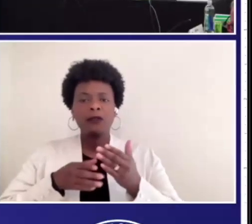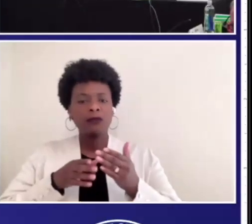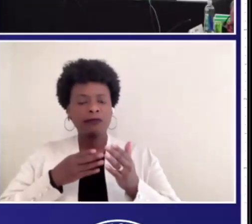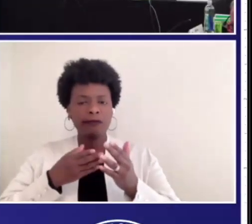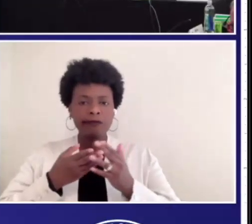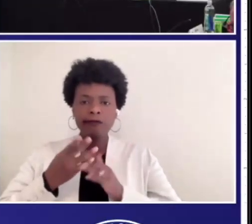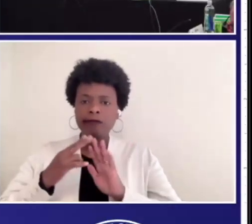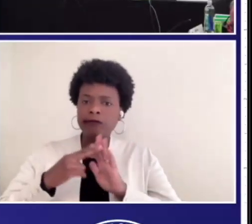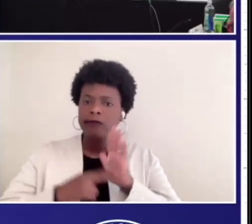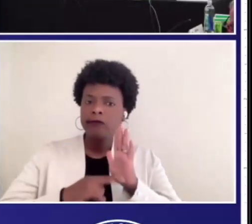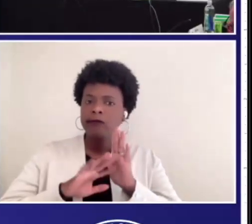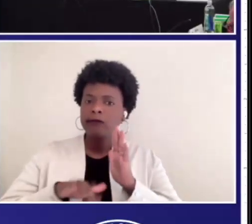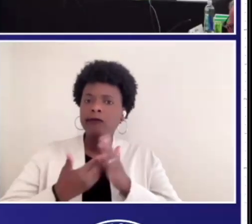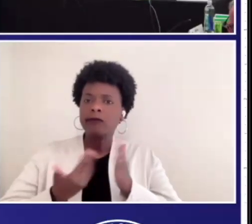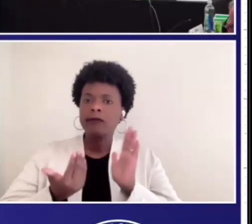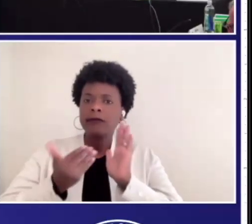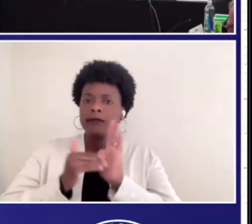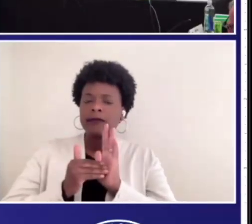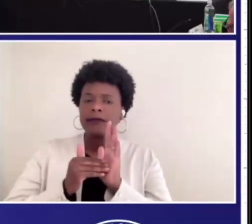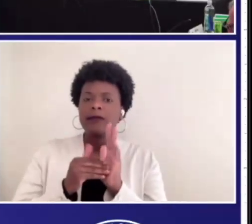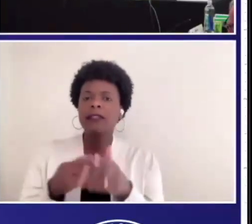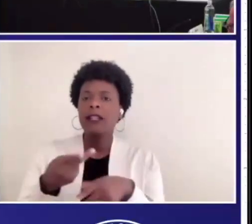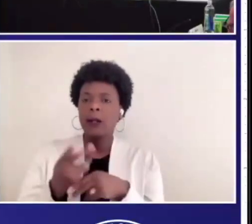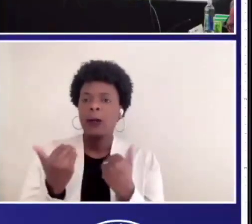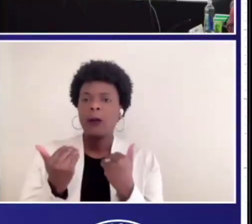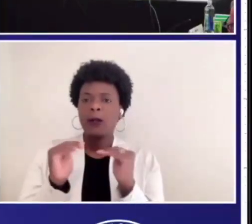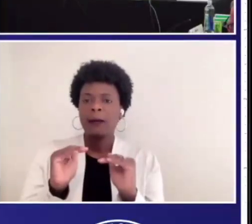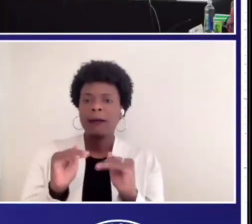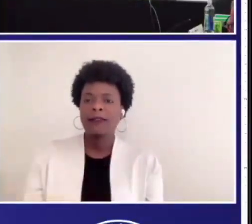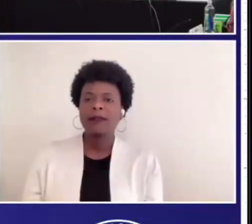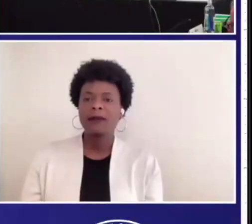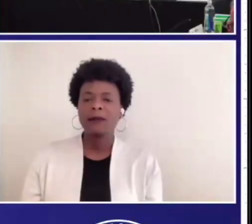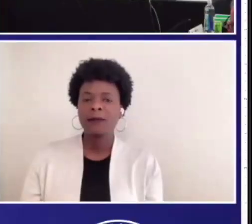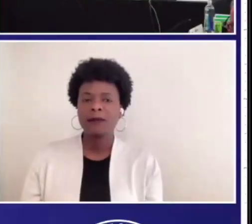again if I need to. These are the wonderful loan limits. Not loan limits. Excuse me.